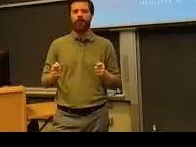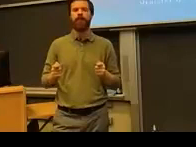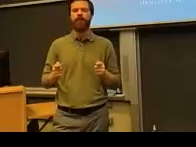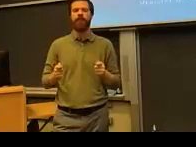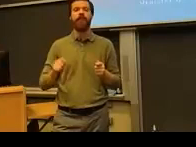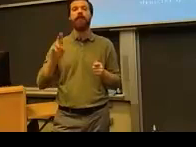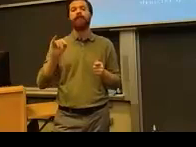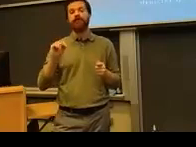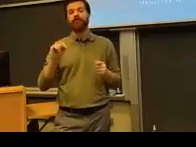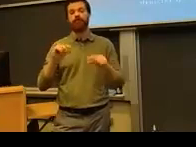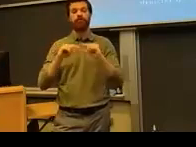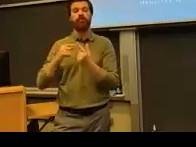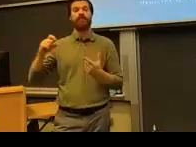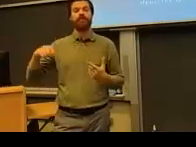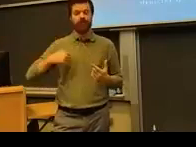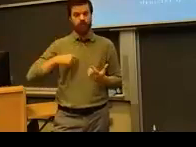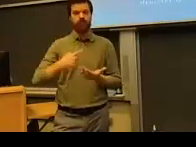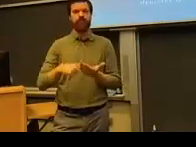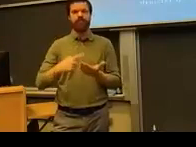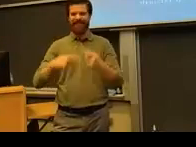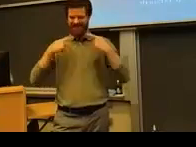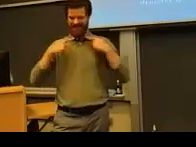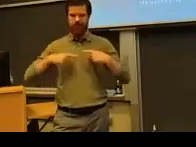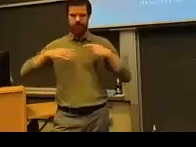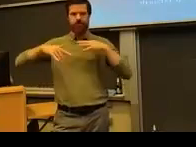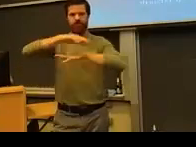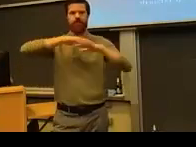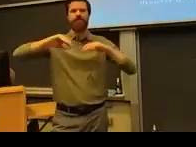and the groups group needs we talked about the physical space how we created this living room